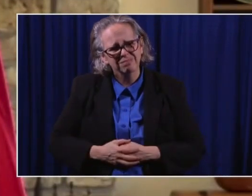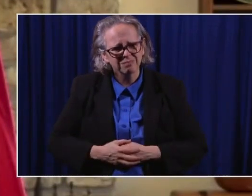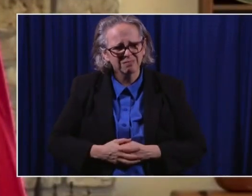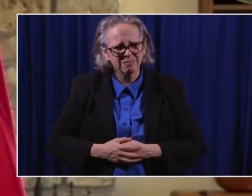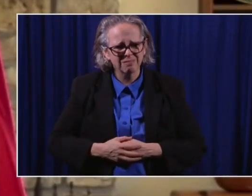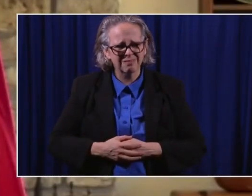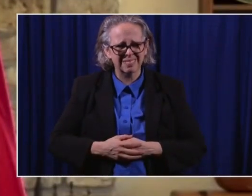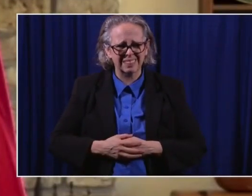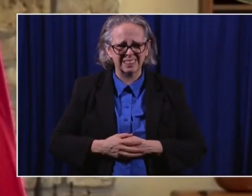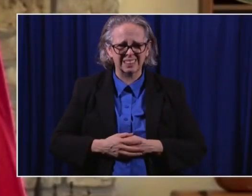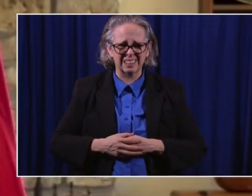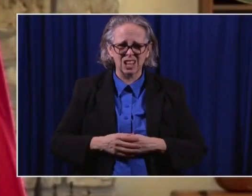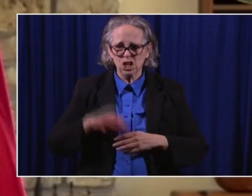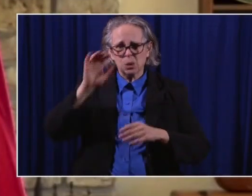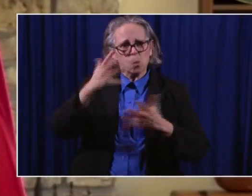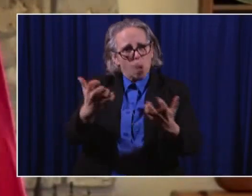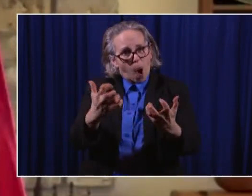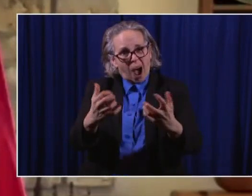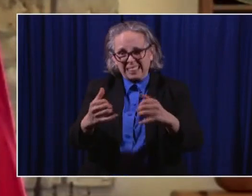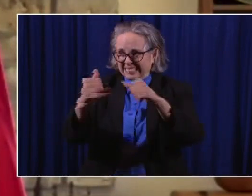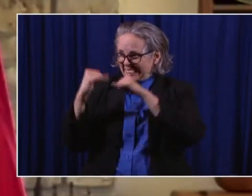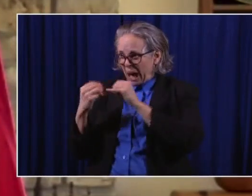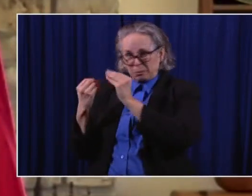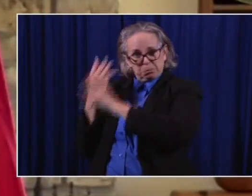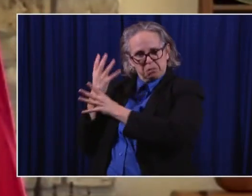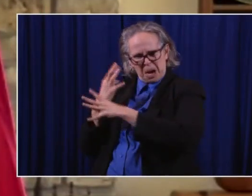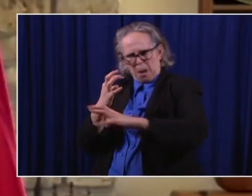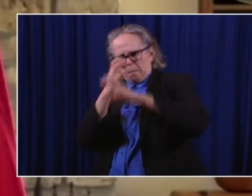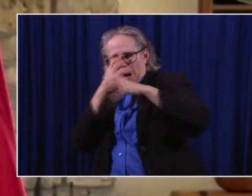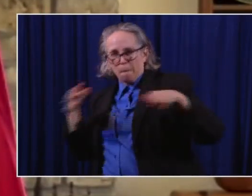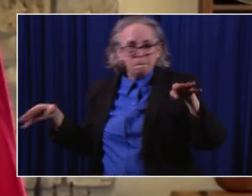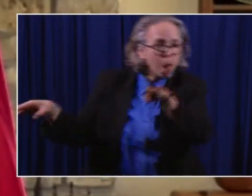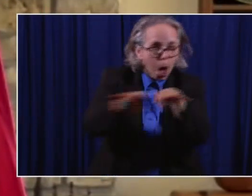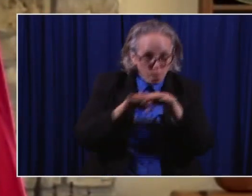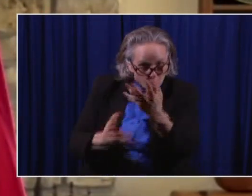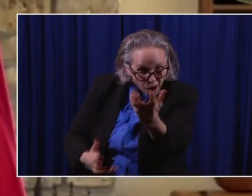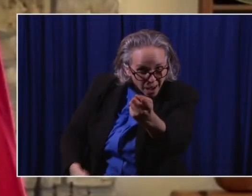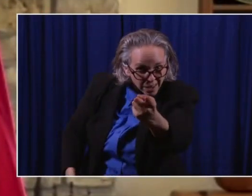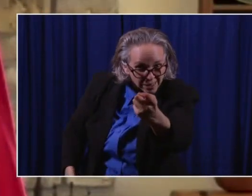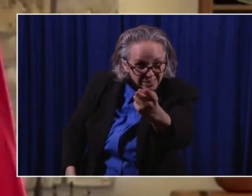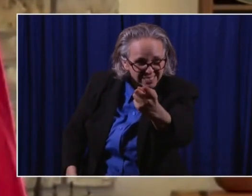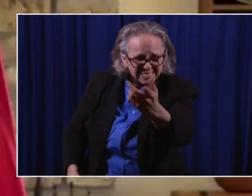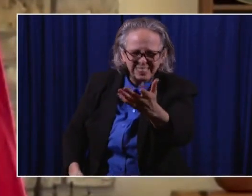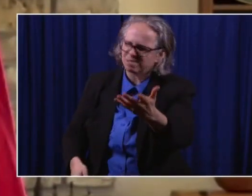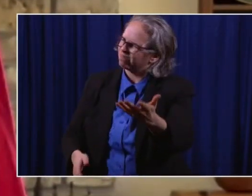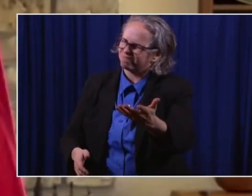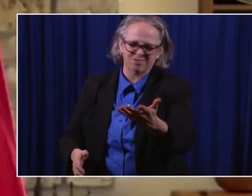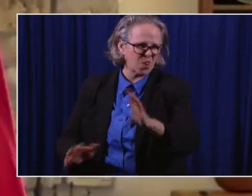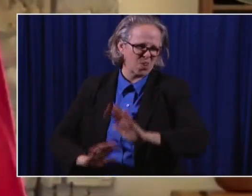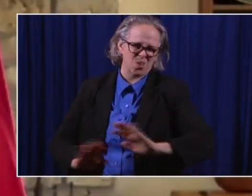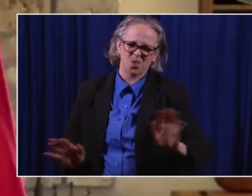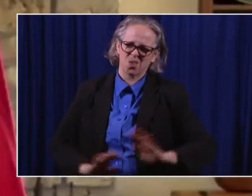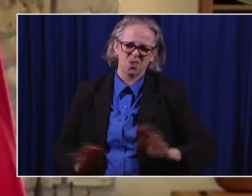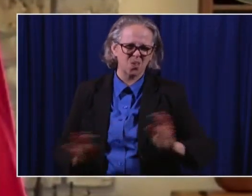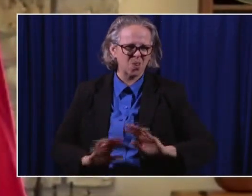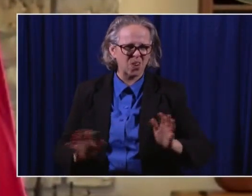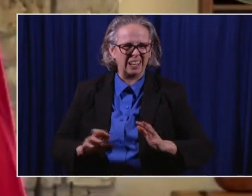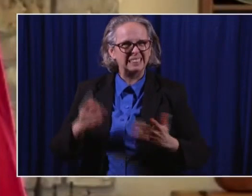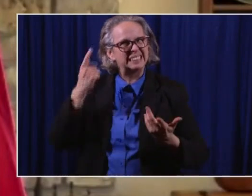WE DON'T HAVE TO CUT THESE CONT NOW BY AS MUCH AS WE DID IN THE SPRING. IF YOU CAN CUT IT DOWN TO